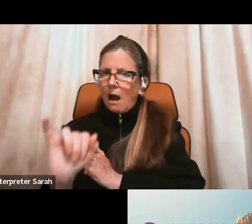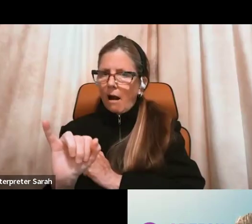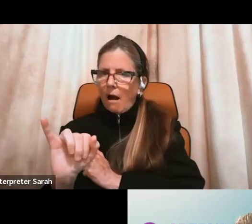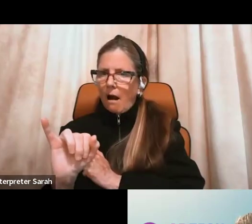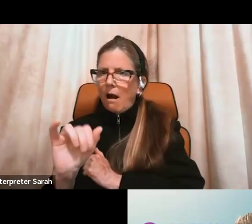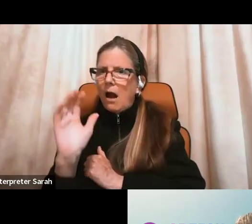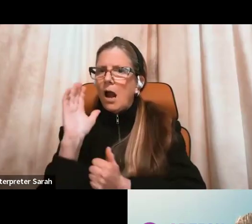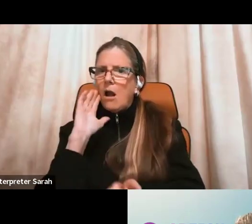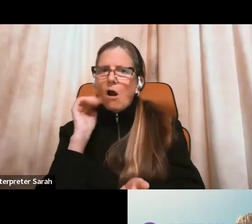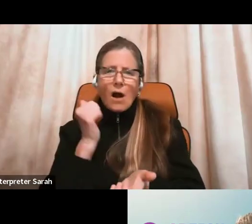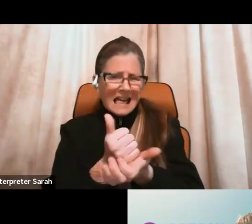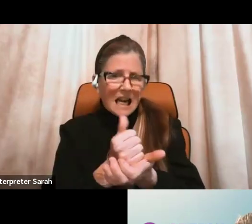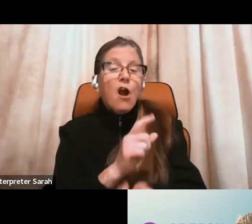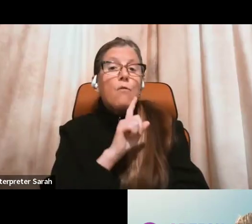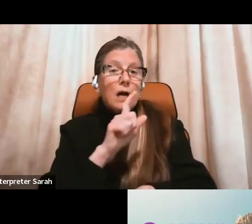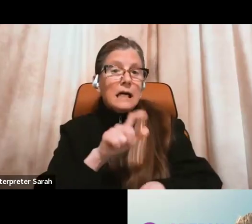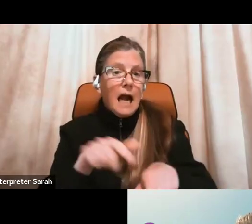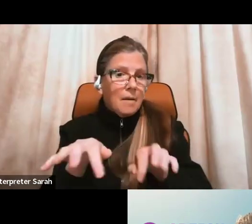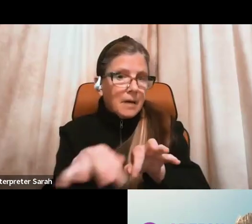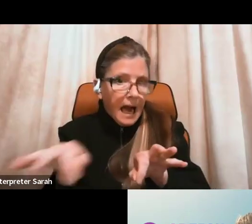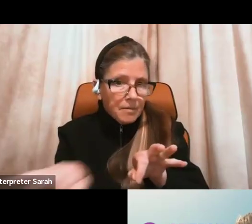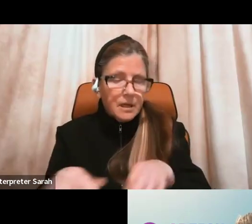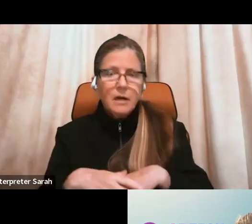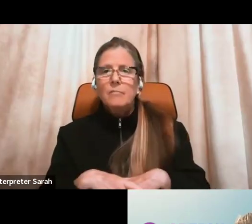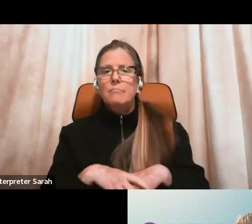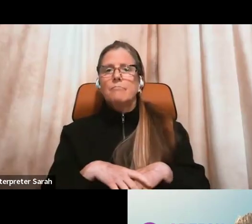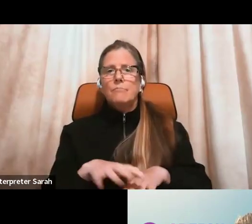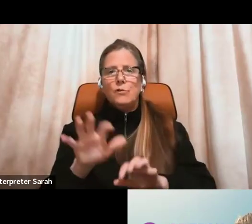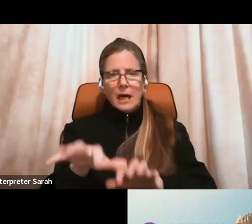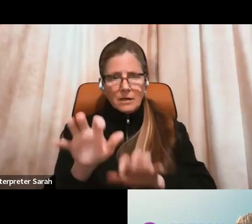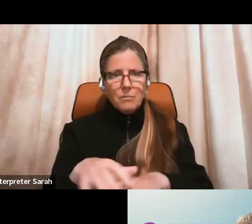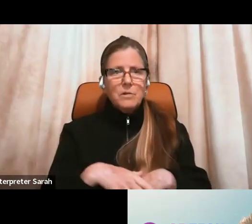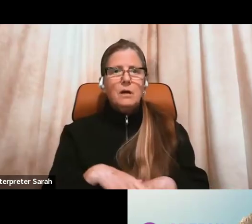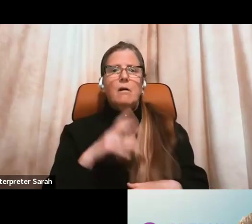real-time captioning, transcription, helping with visual descriptions,